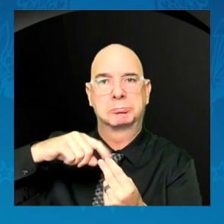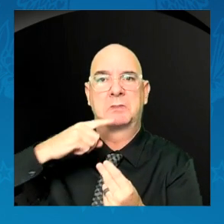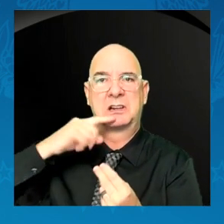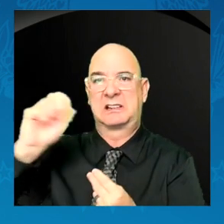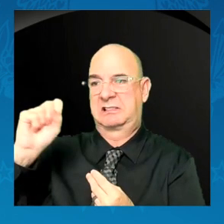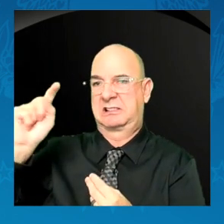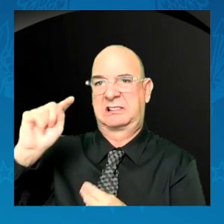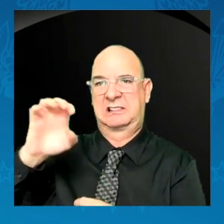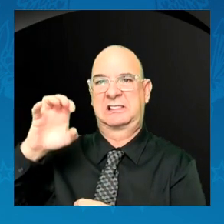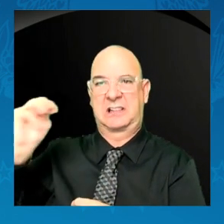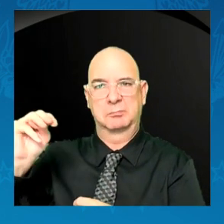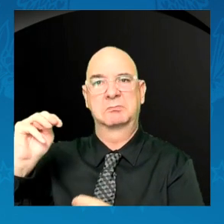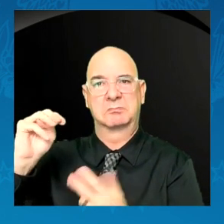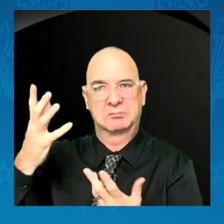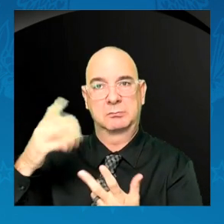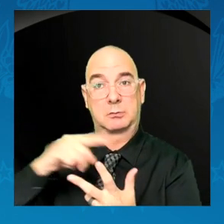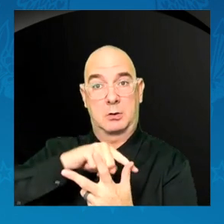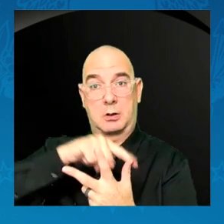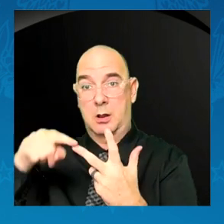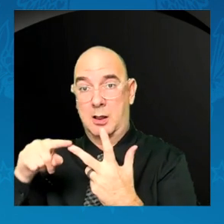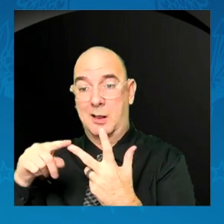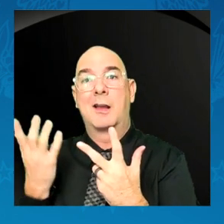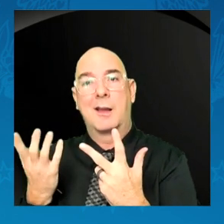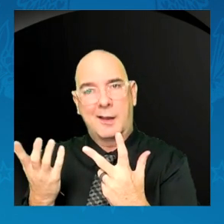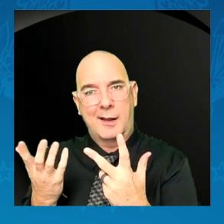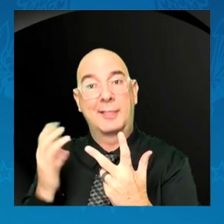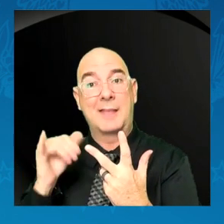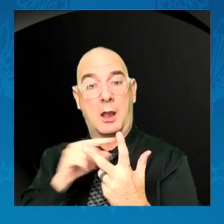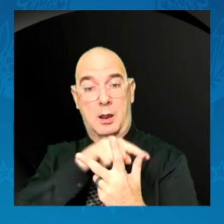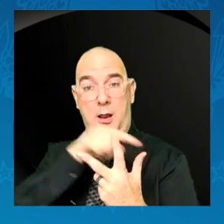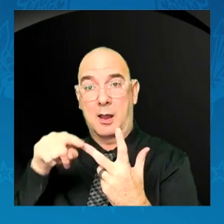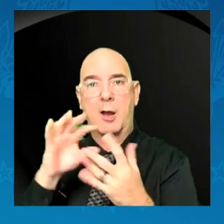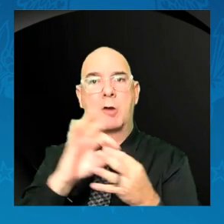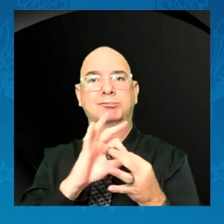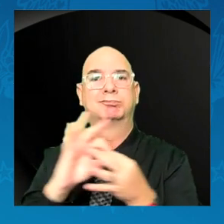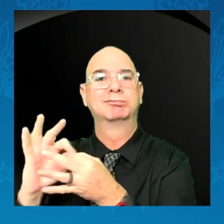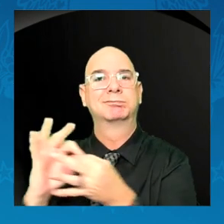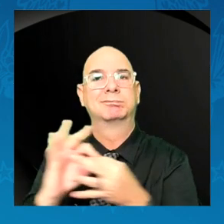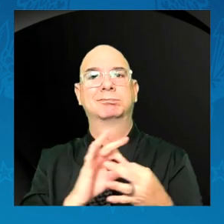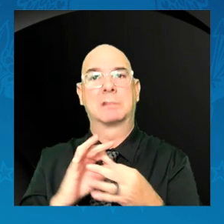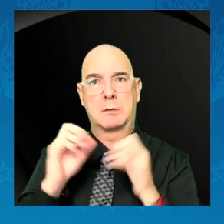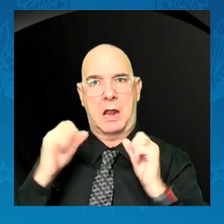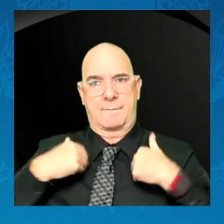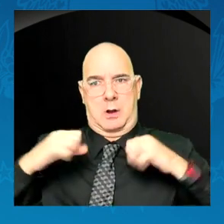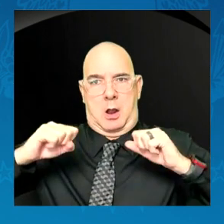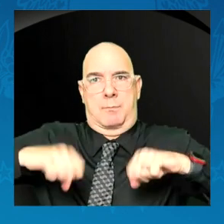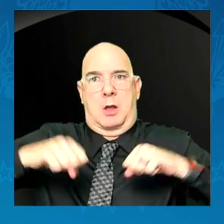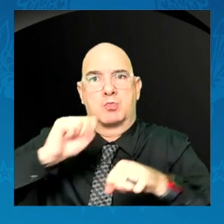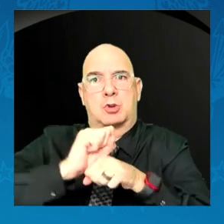and we have the capacity to actually work with these sectors to to to achieve our common goal,